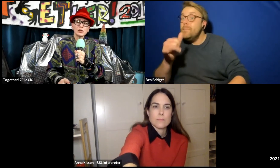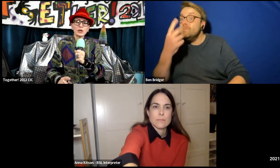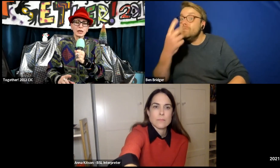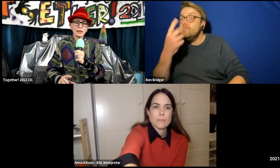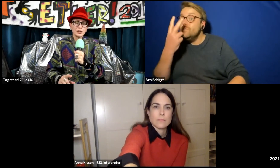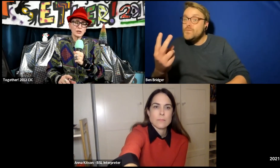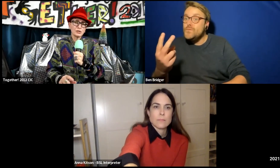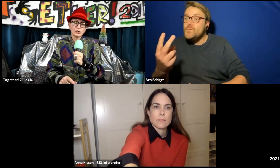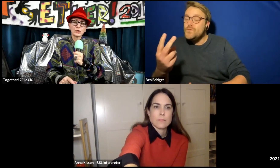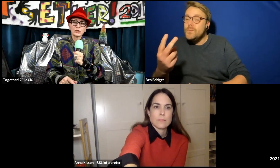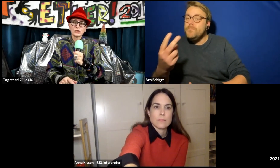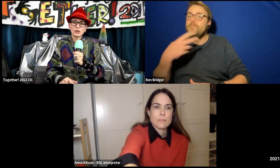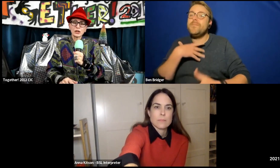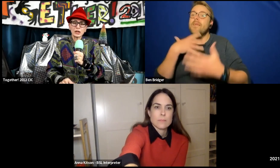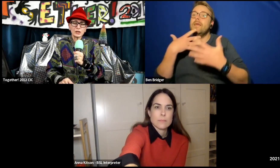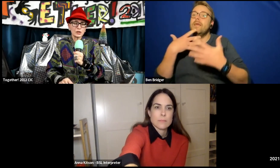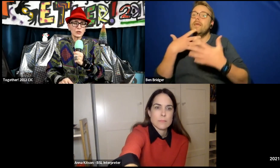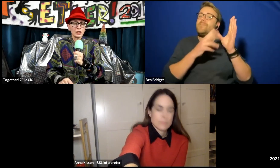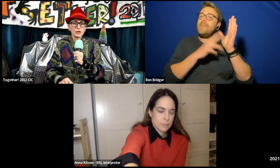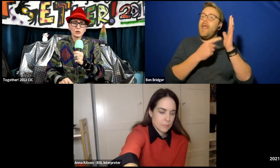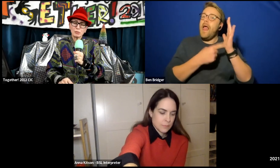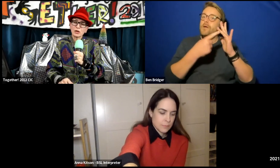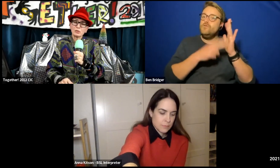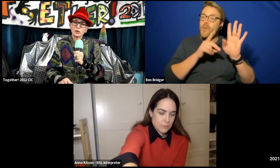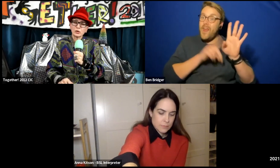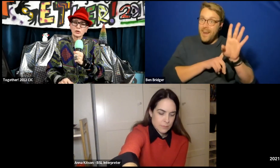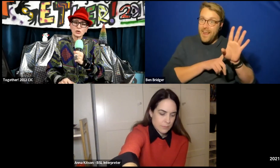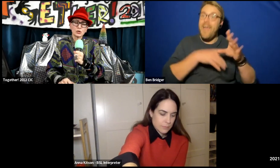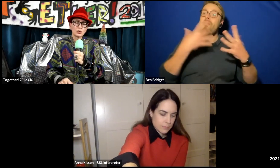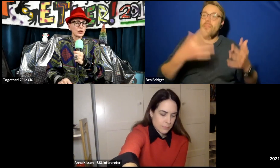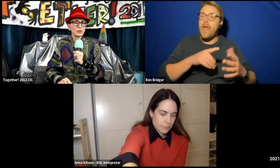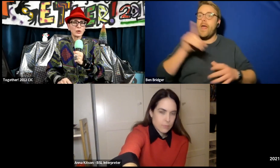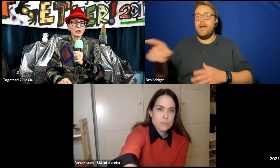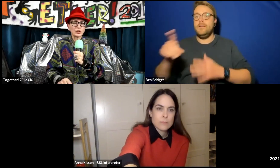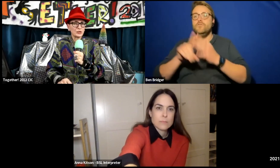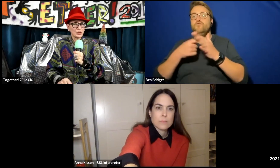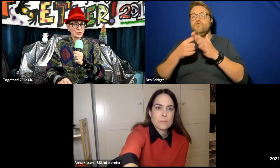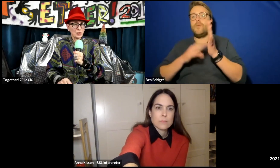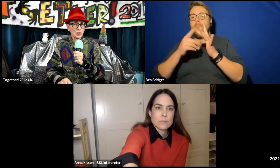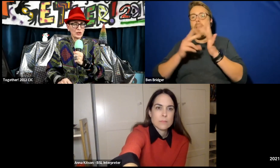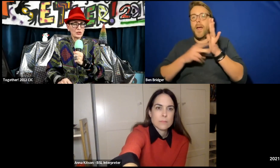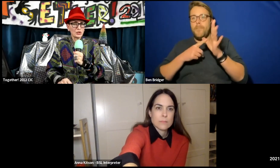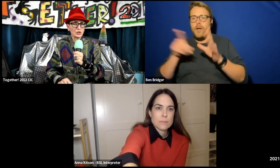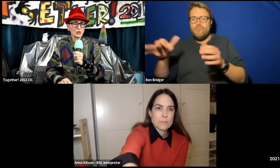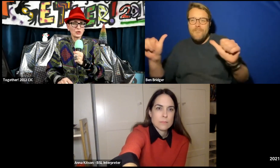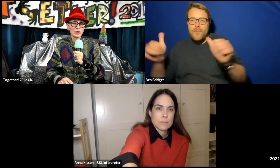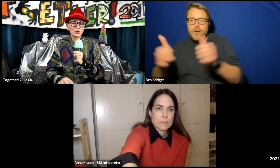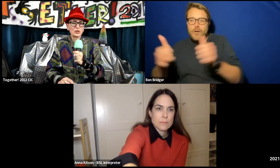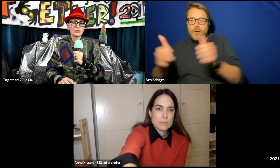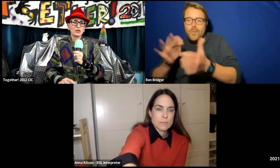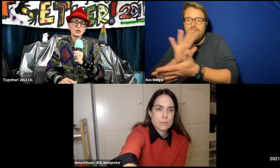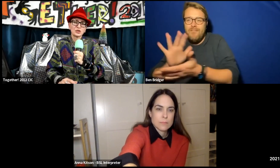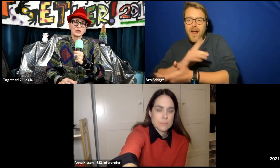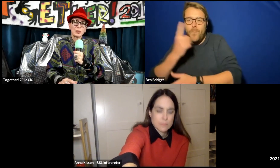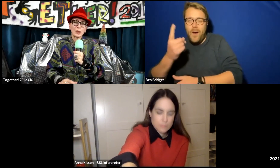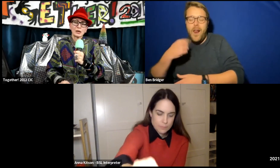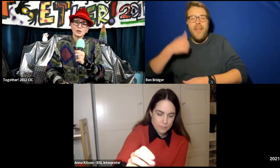to Anthony first and then Jemima who has a short fun one and I think that's always a good note to finish on.